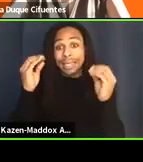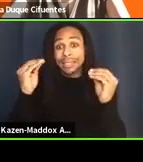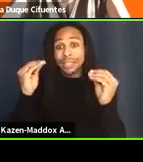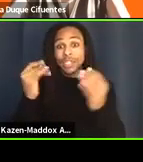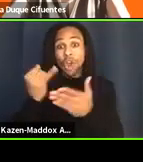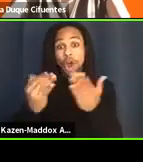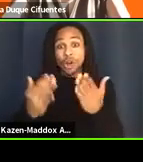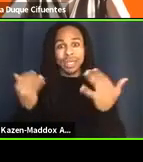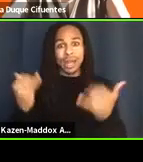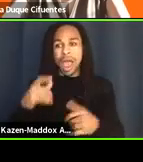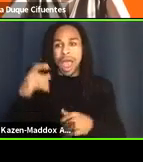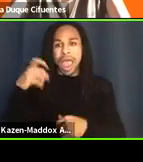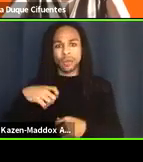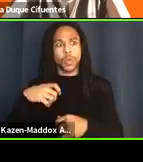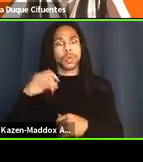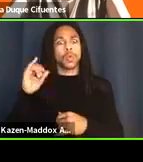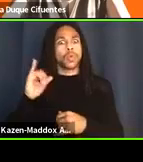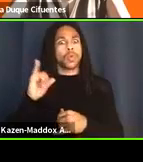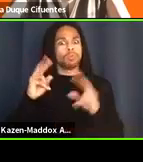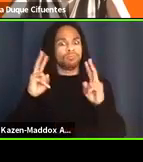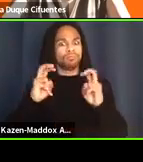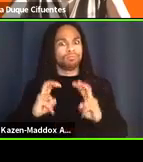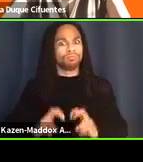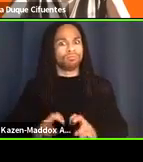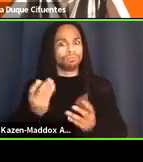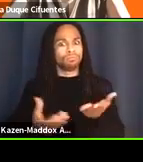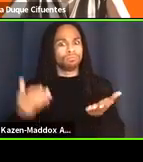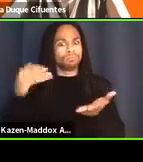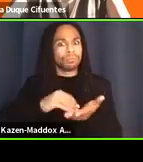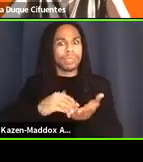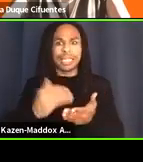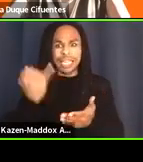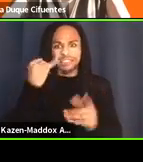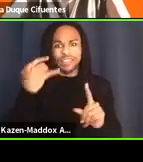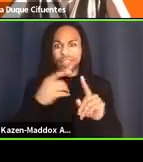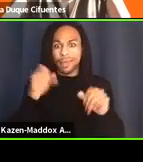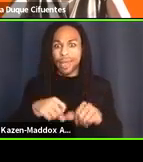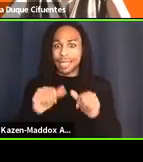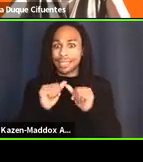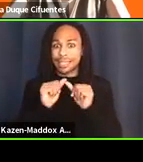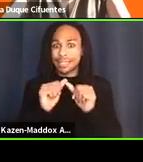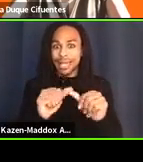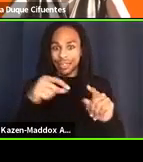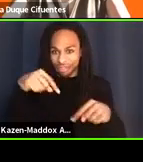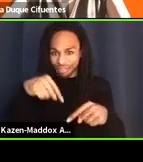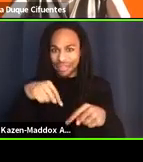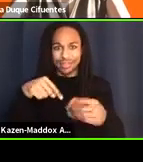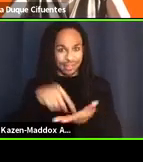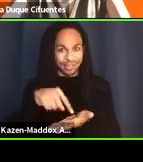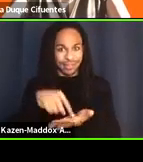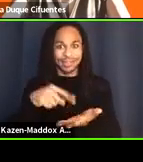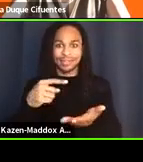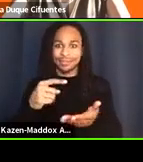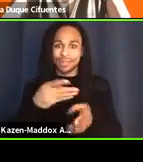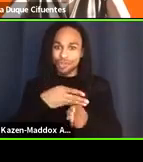but oftentimes that is in collaboration with teaching artists, but where do individual